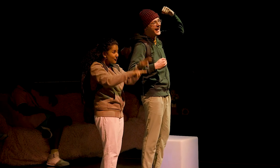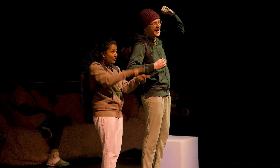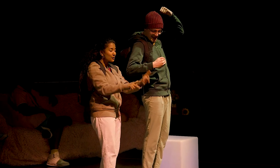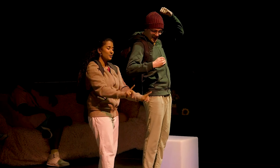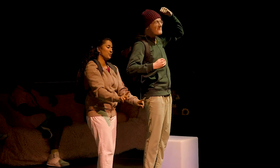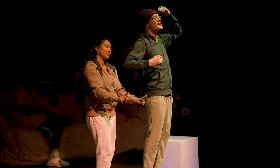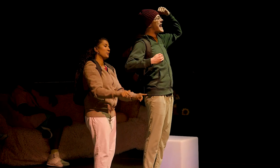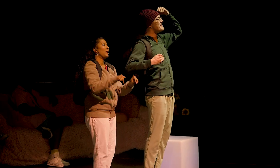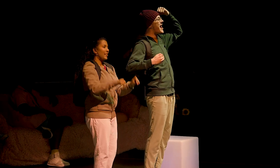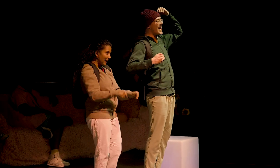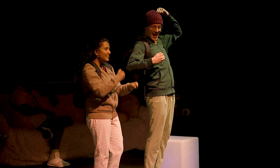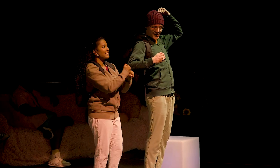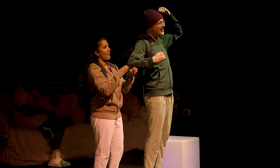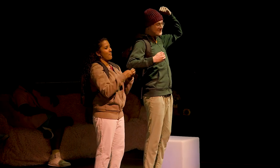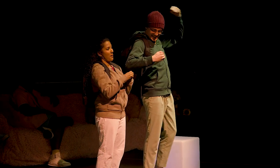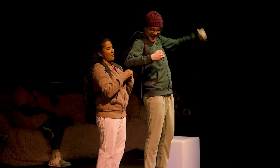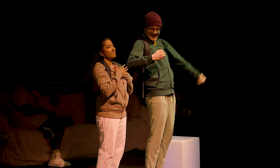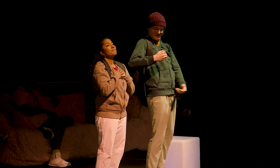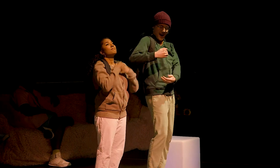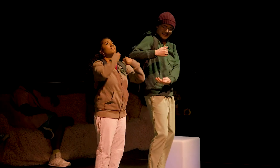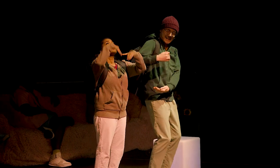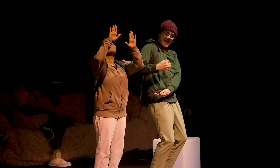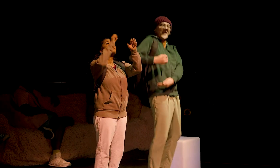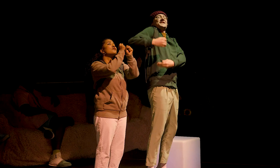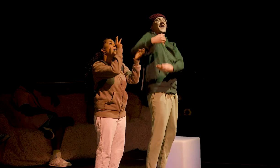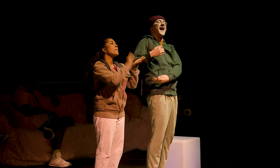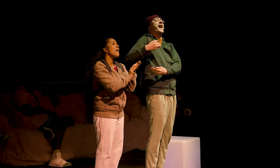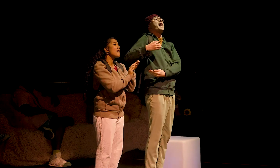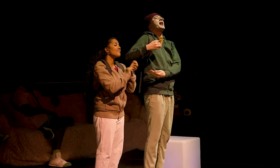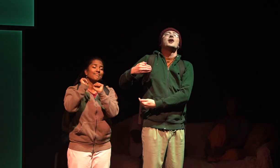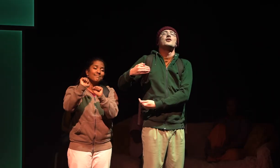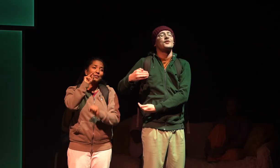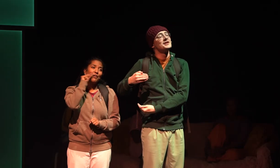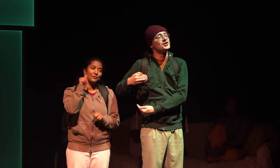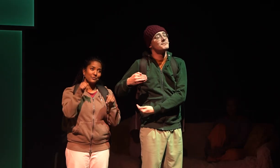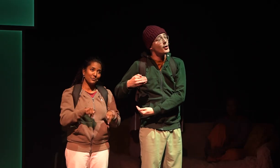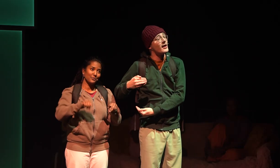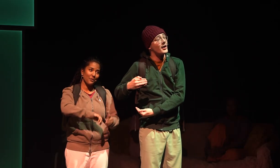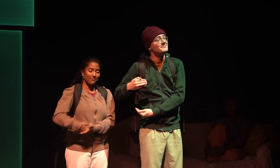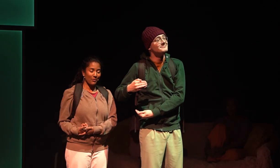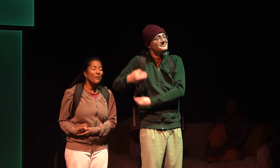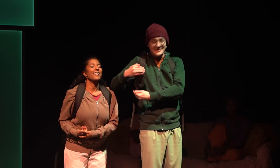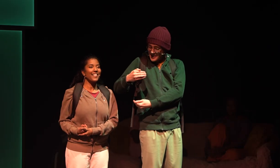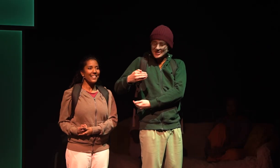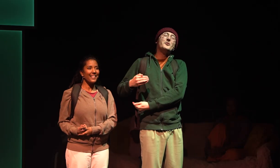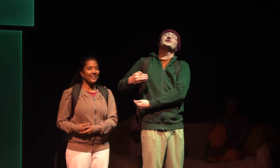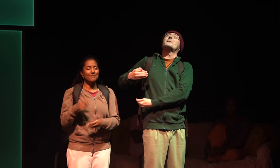judge, but Gary Barlow, me dearly departed Nana's French Bulldog. She was the